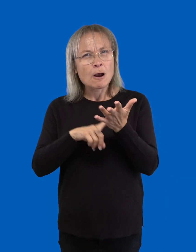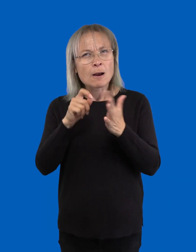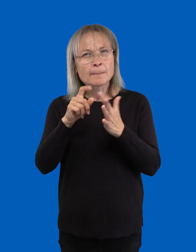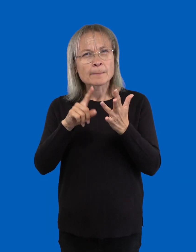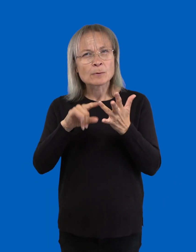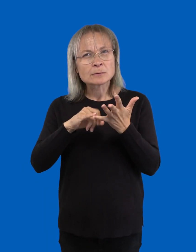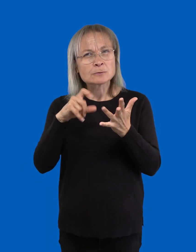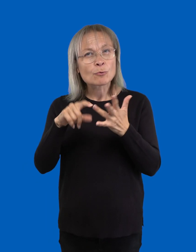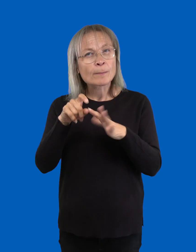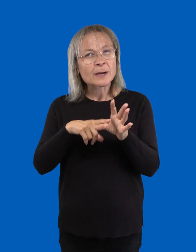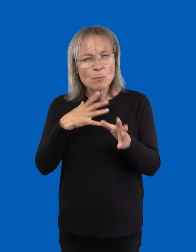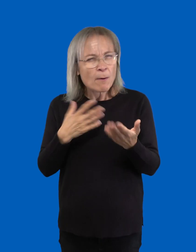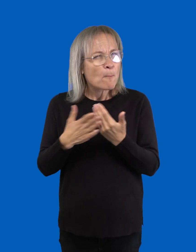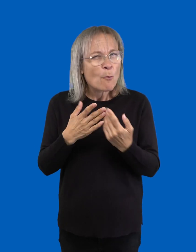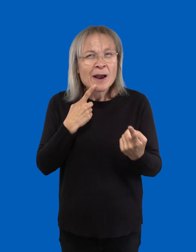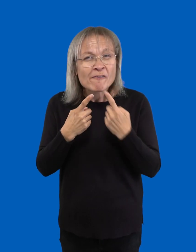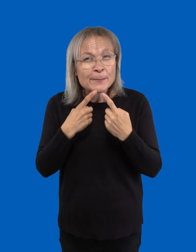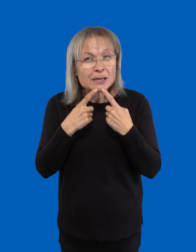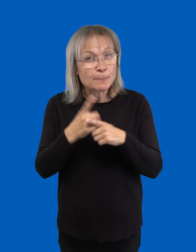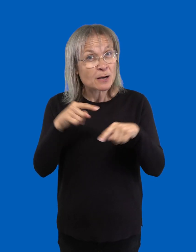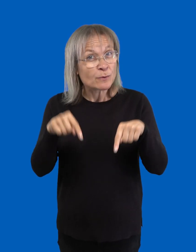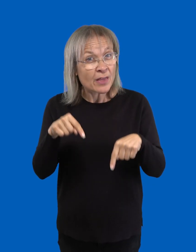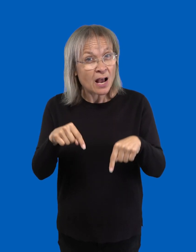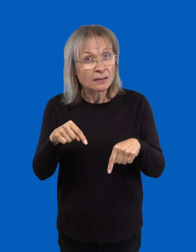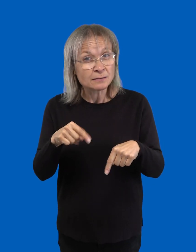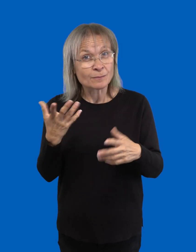You can read more about having a colposcopy on nhs.uk.